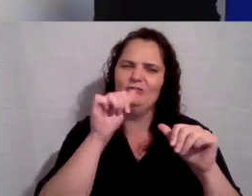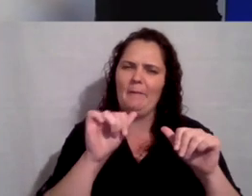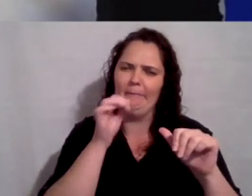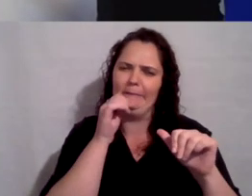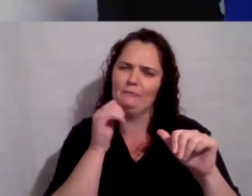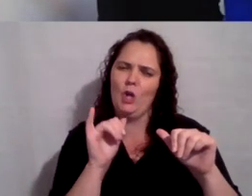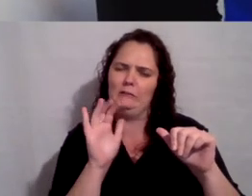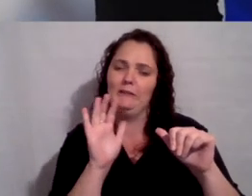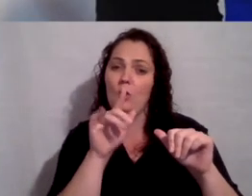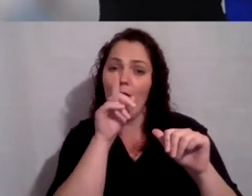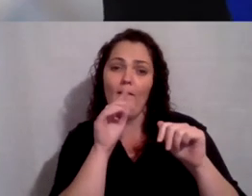shape you can